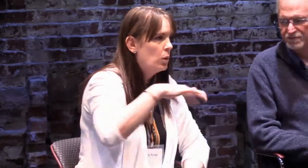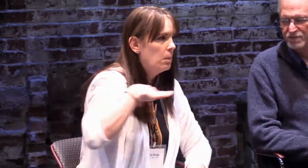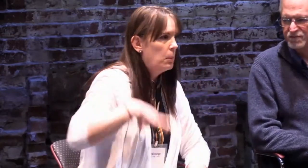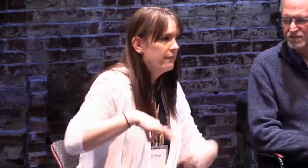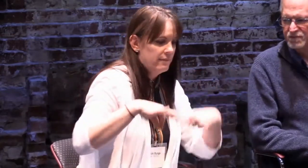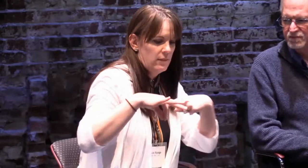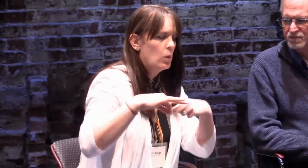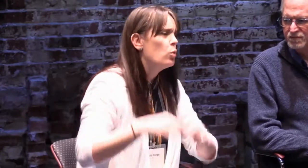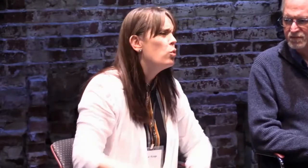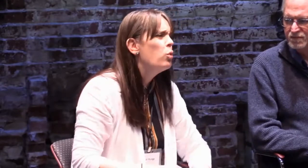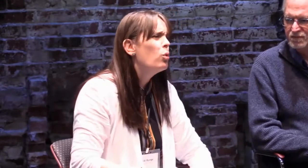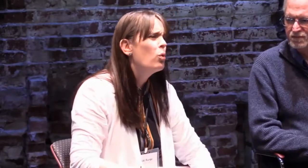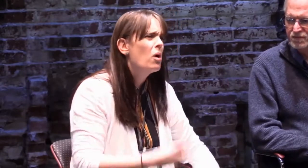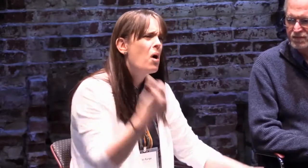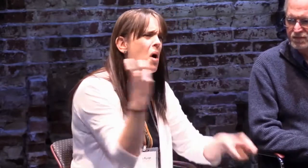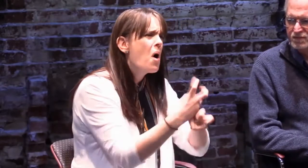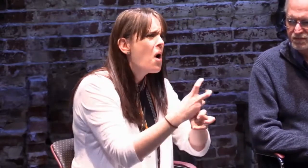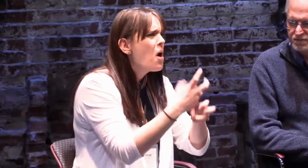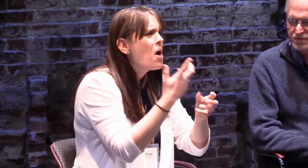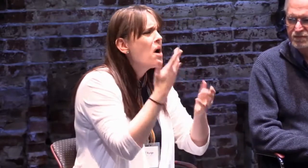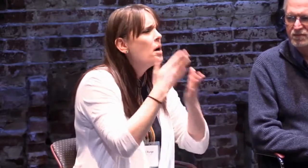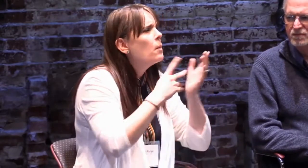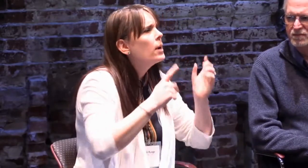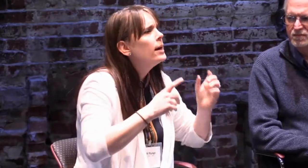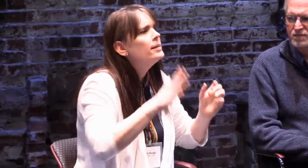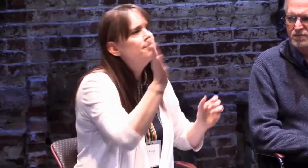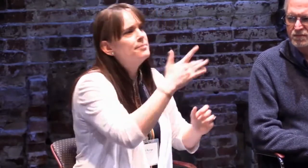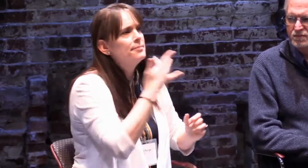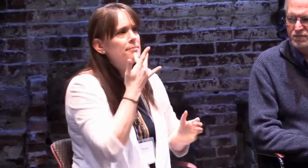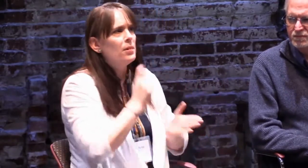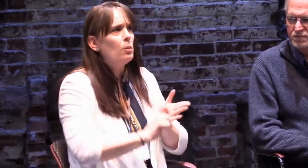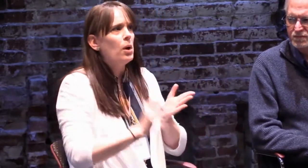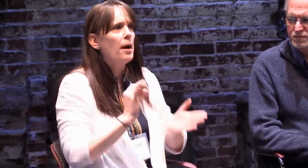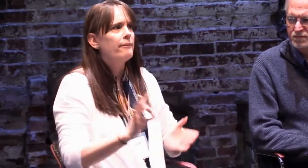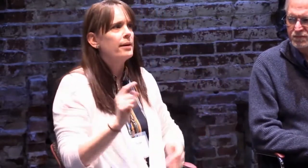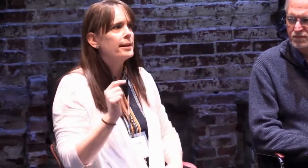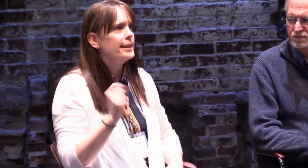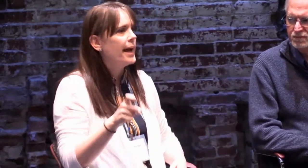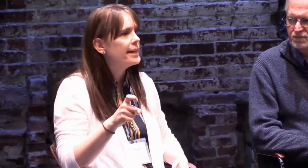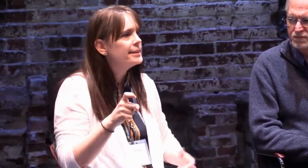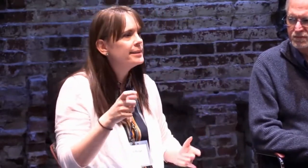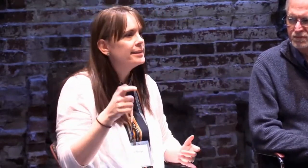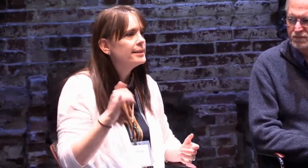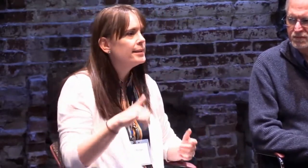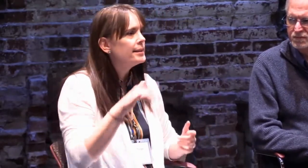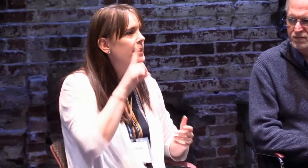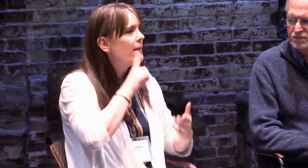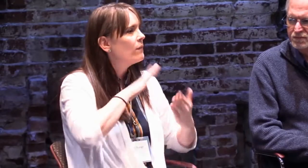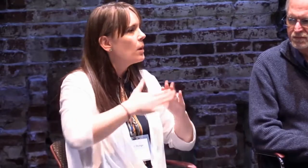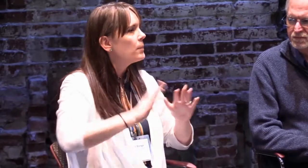that many deaf individuals face in terms of economical obstacles, and what have you.